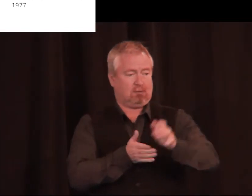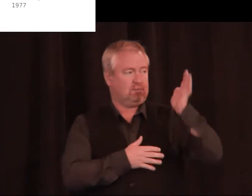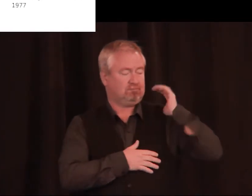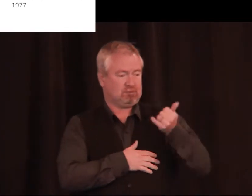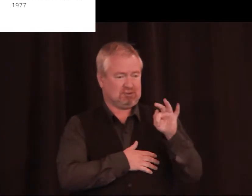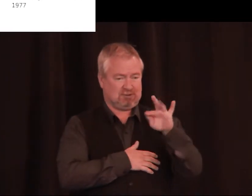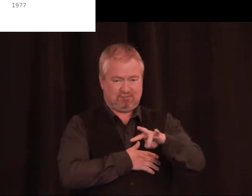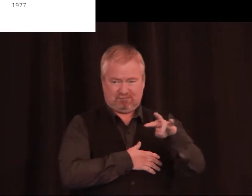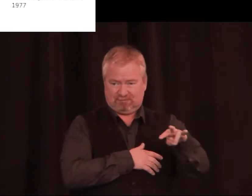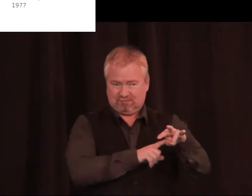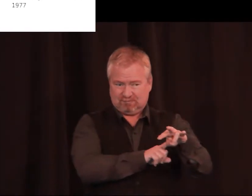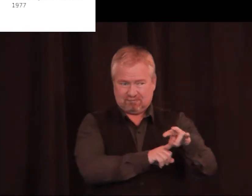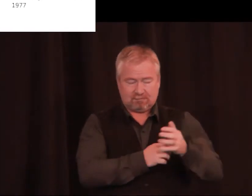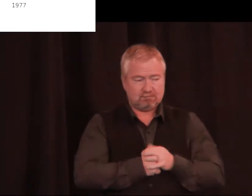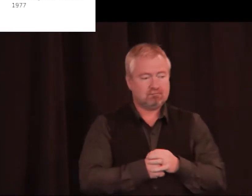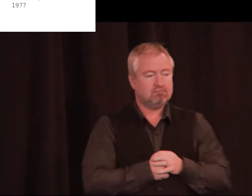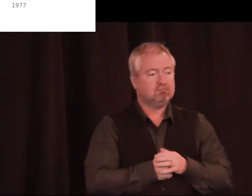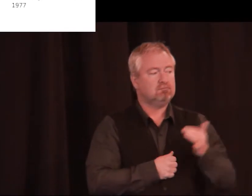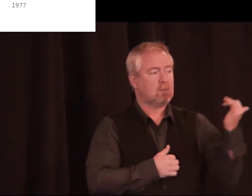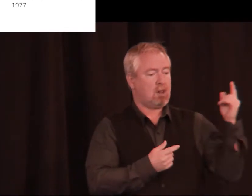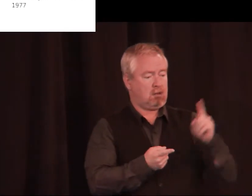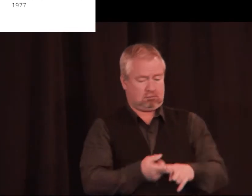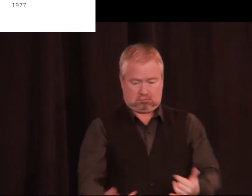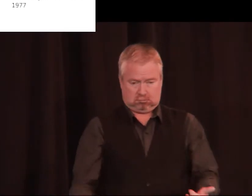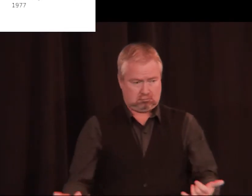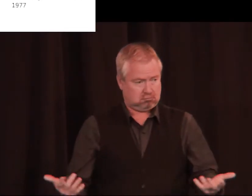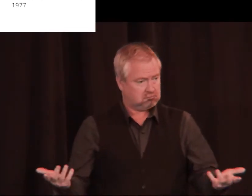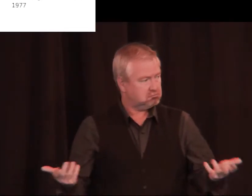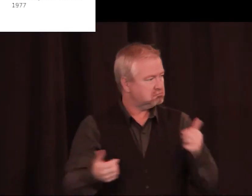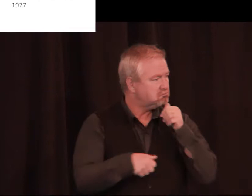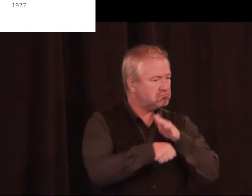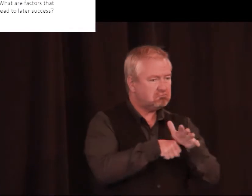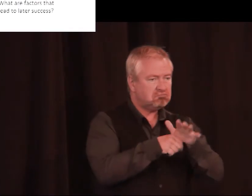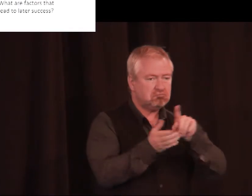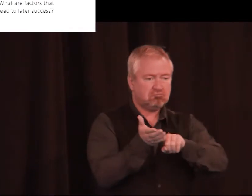we still don't know a whole lot about these children who are hard of hearing.